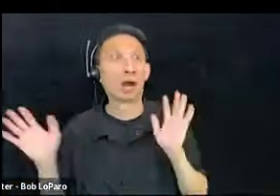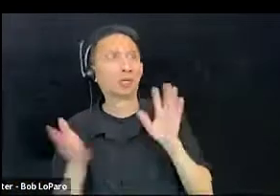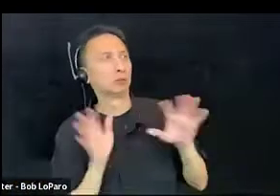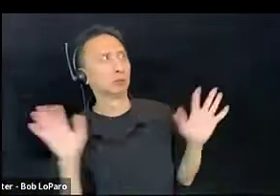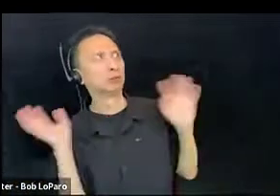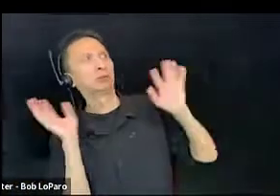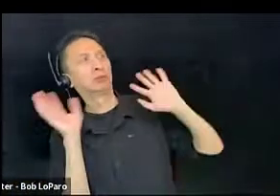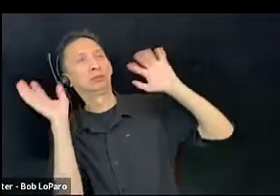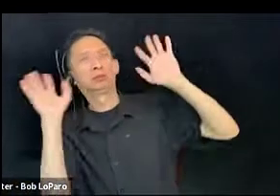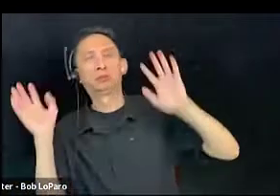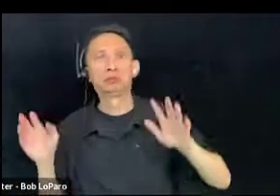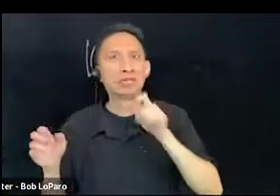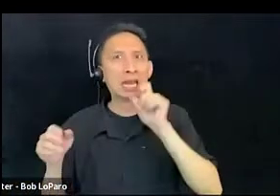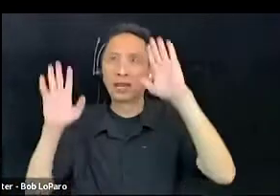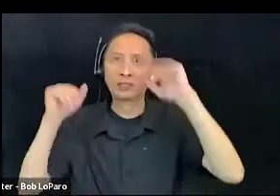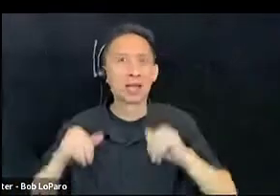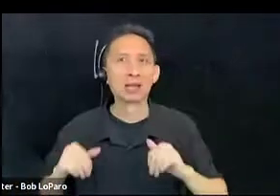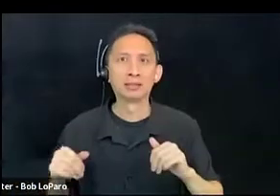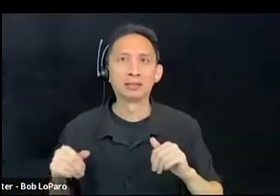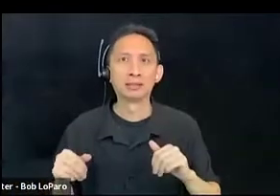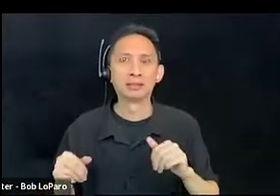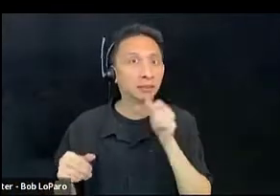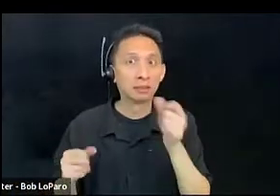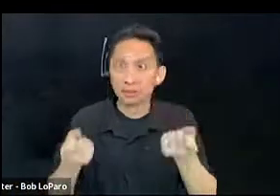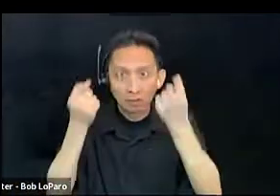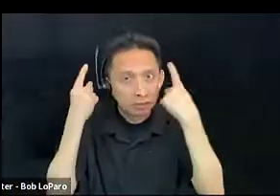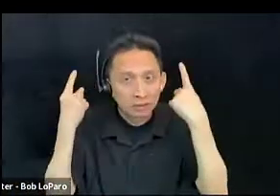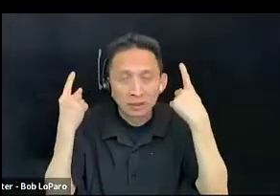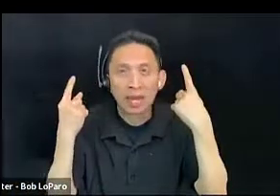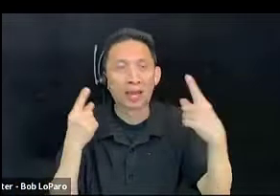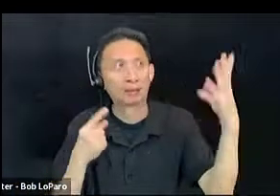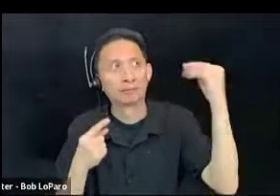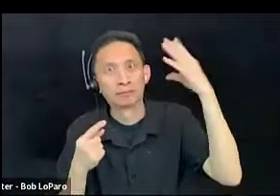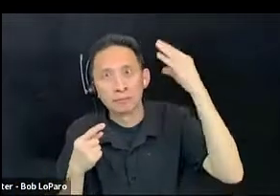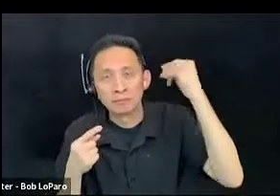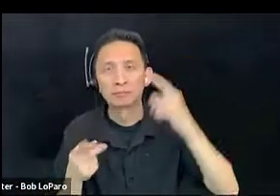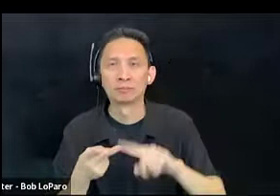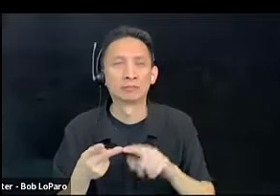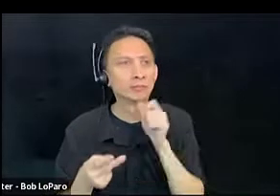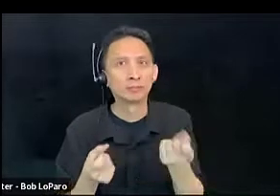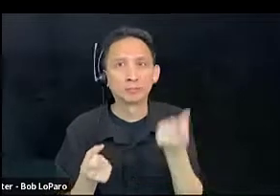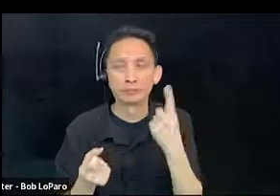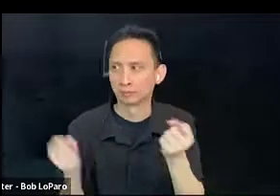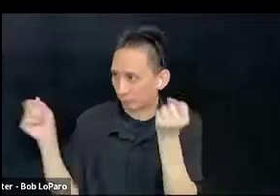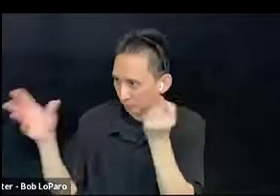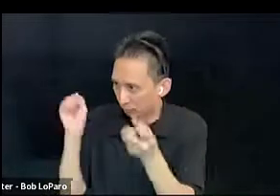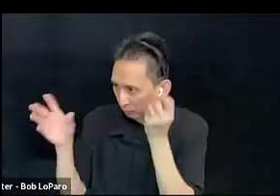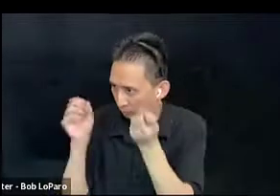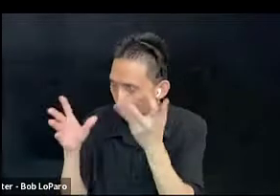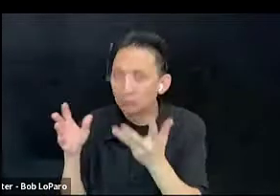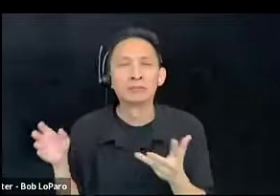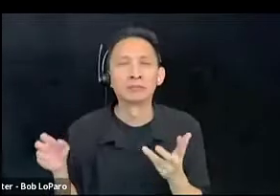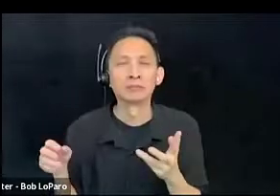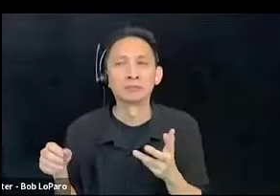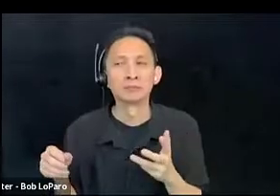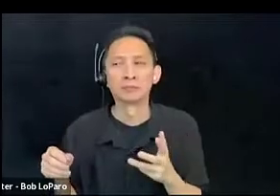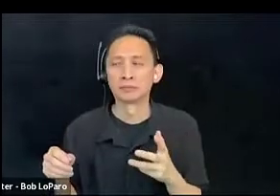because the student maybe doesn't yet understand the verbal or signed cue we're gonna put on your orthotics,